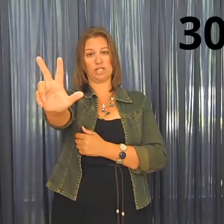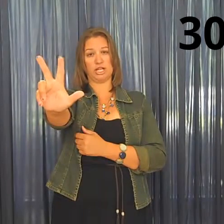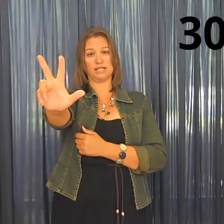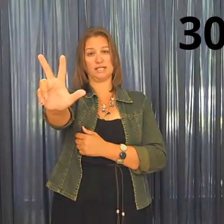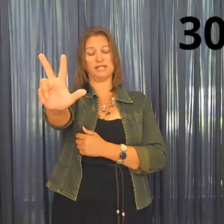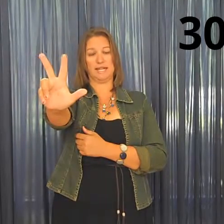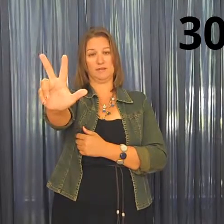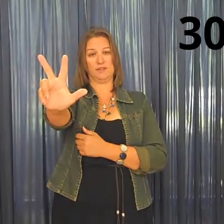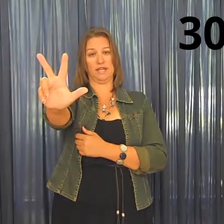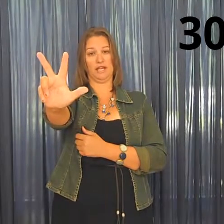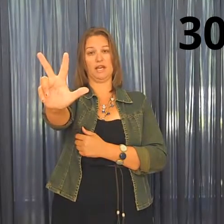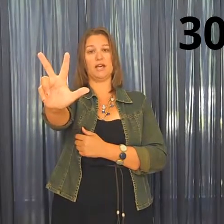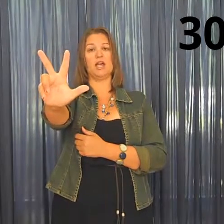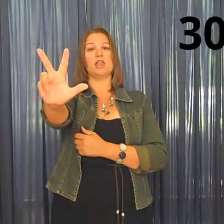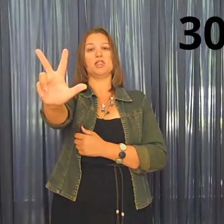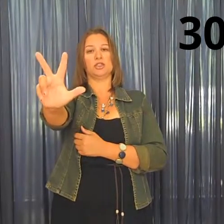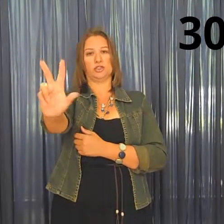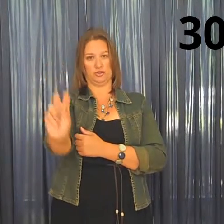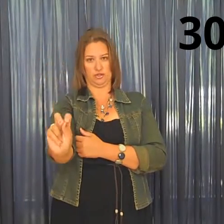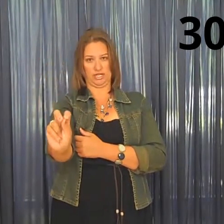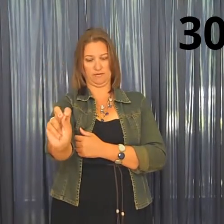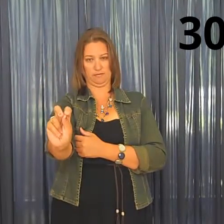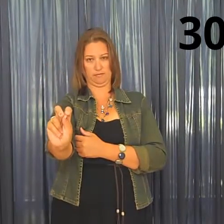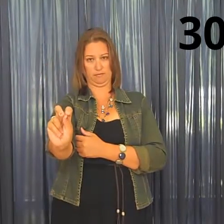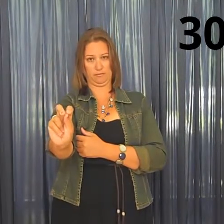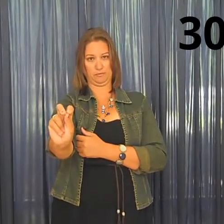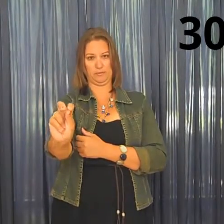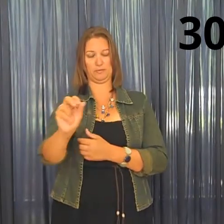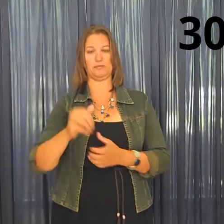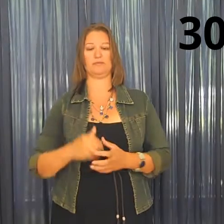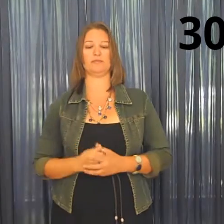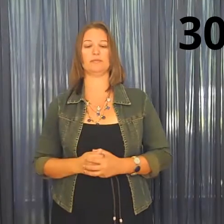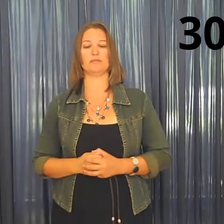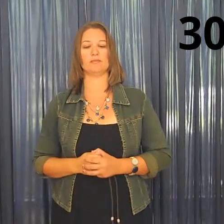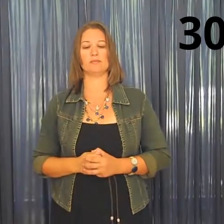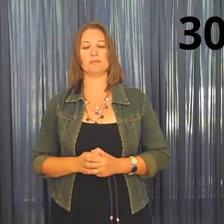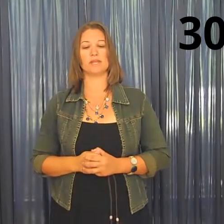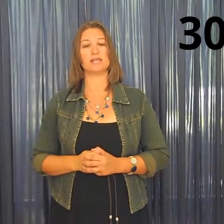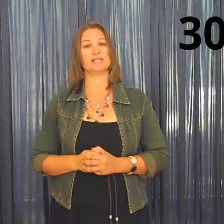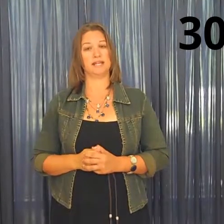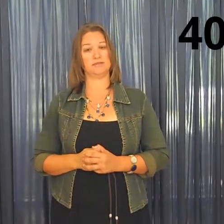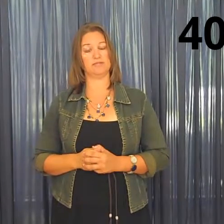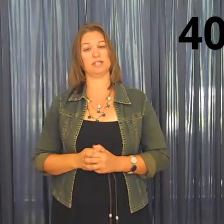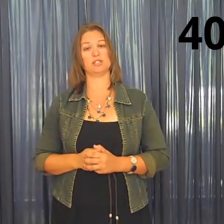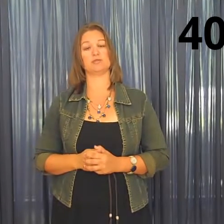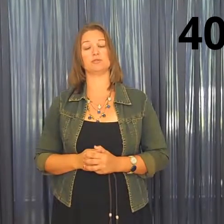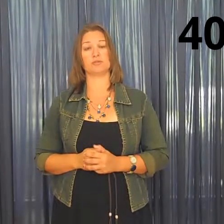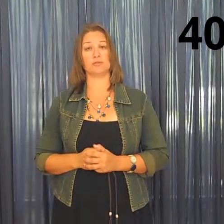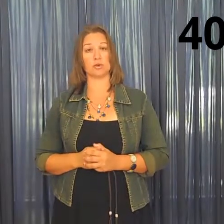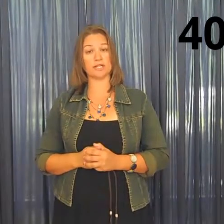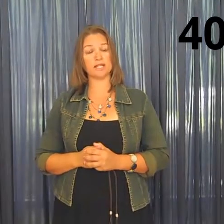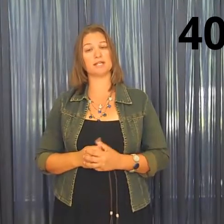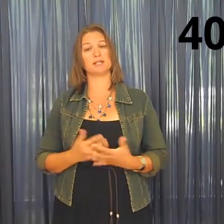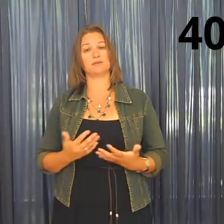chest, same thing, "30". Same thing is true for "40", except for we